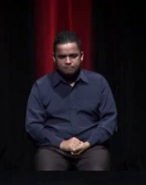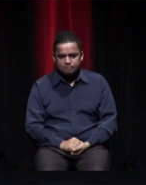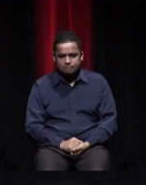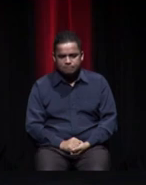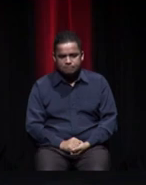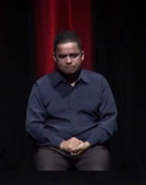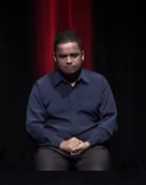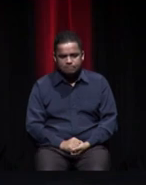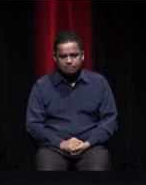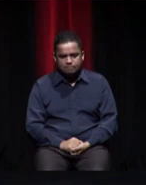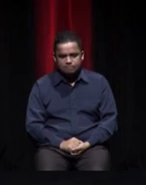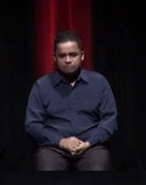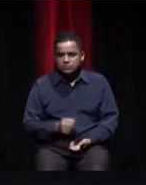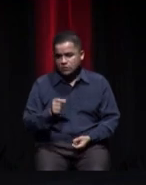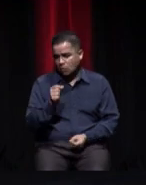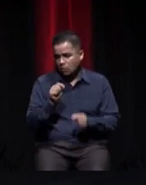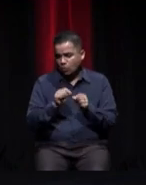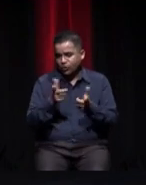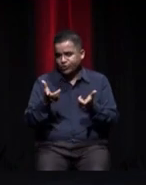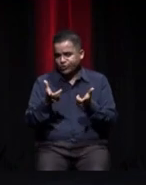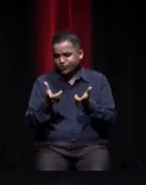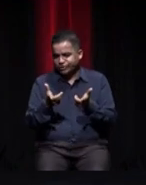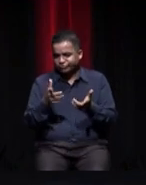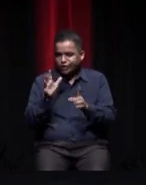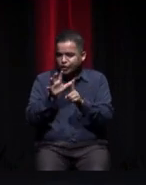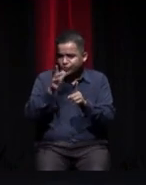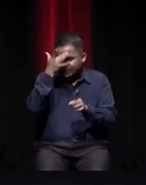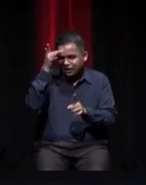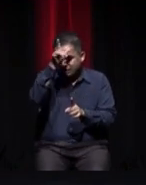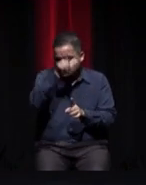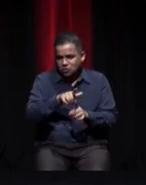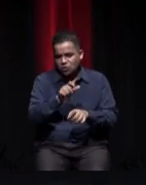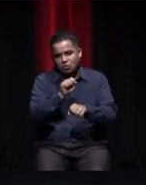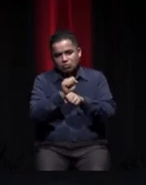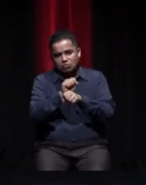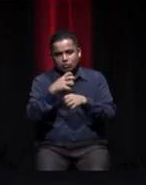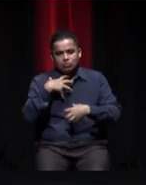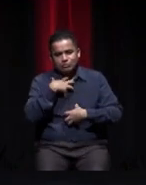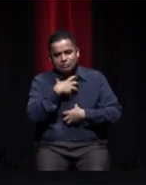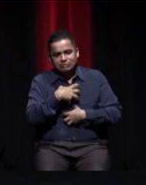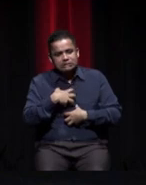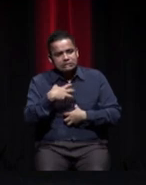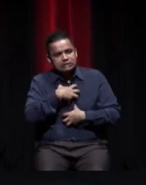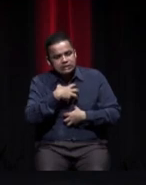You can induce, neutralize sensations with legal or illegal